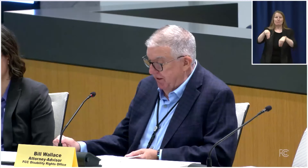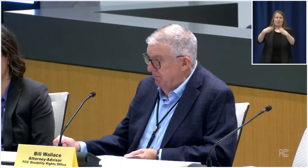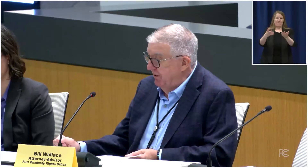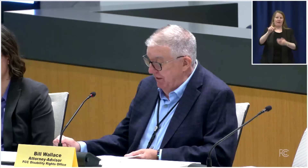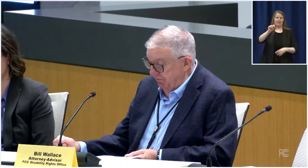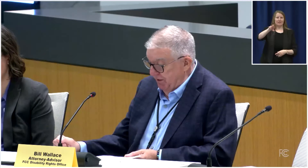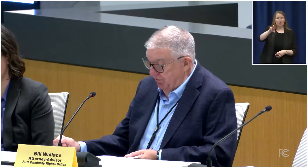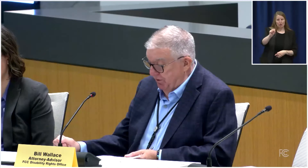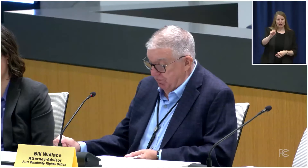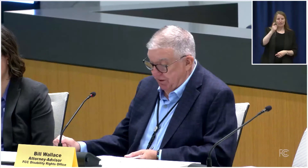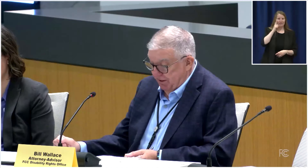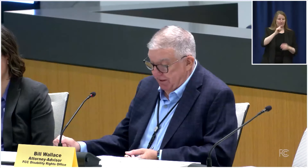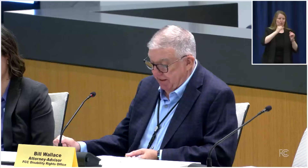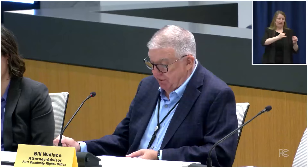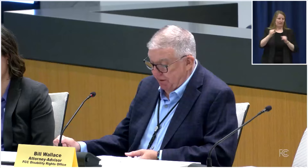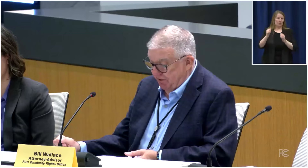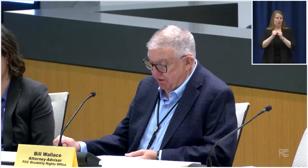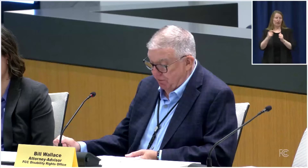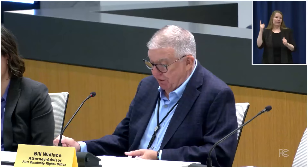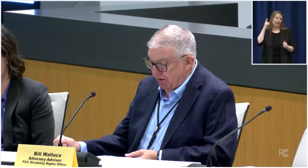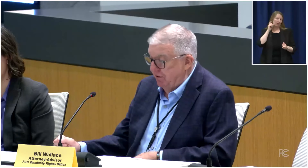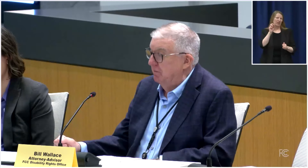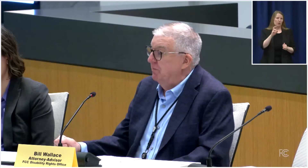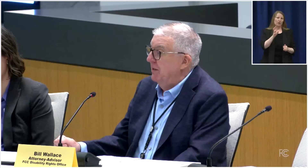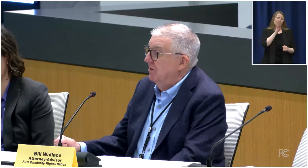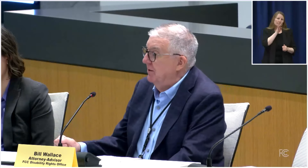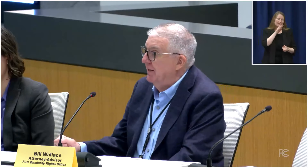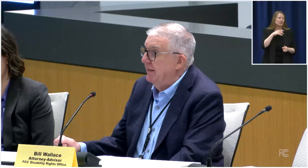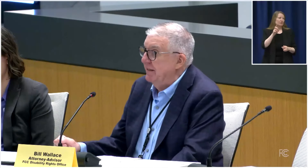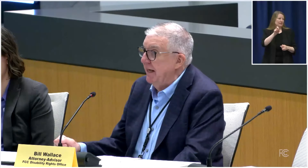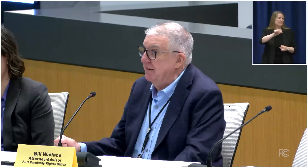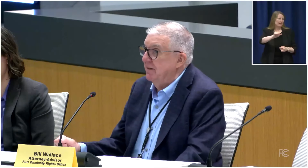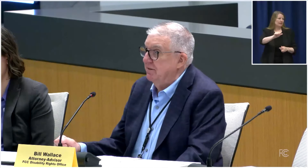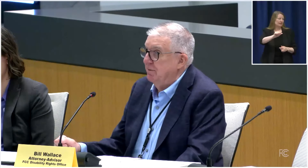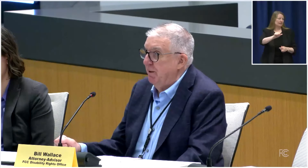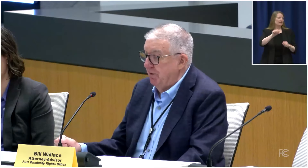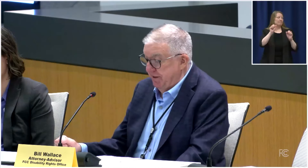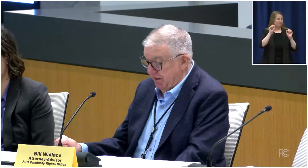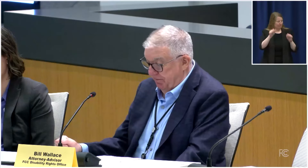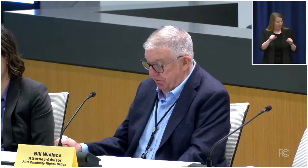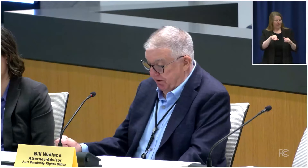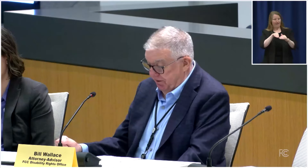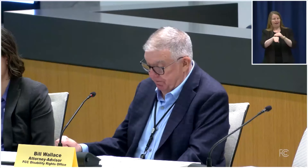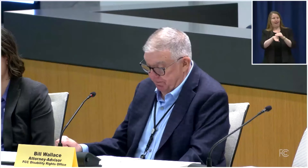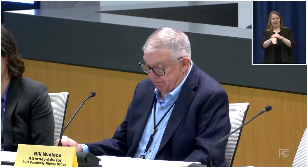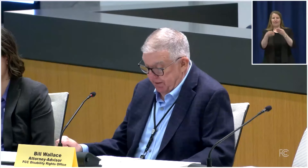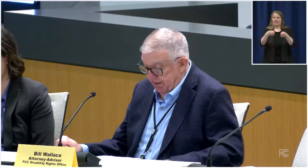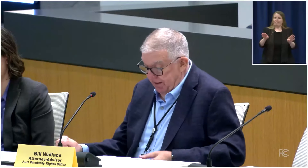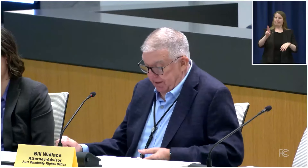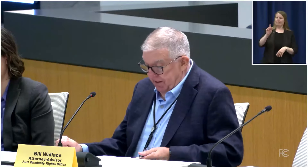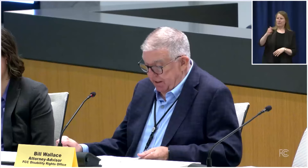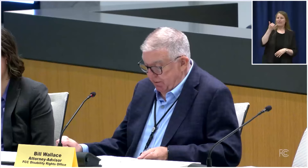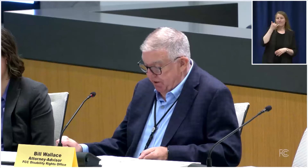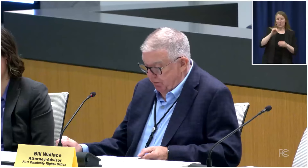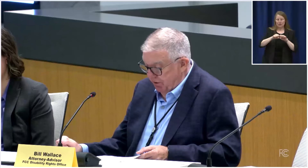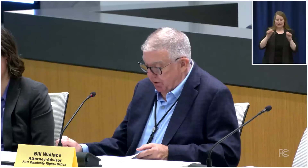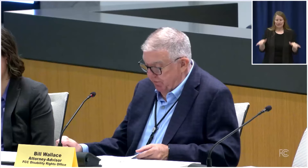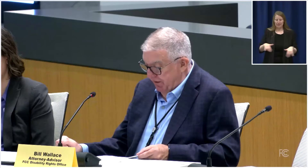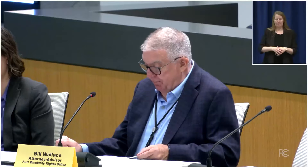EQUIVALENCY CONGRESS ANTICIPATED IN ENACTING TITLE 504 OF THE AMERICANS WITH DISABILITIES ACT SECTION 205 OF THE